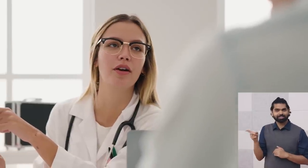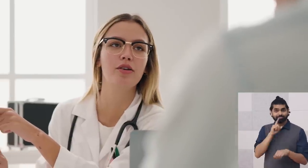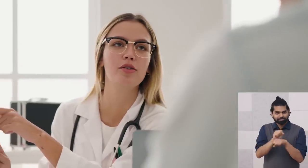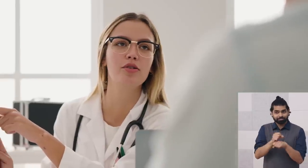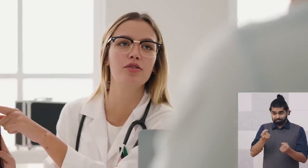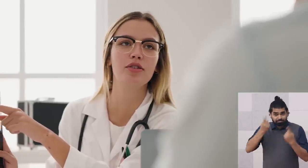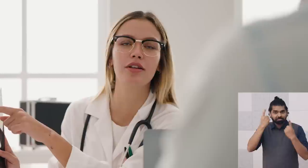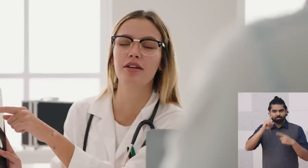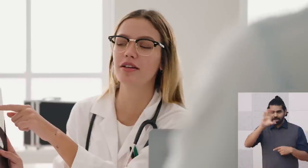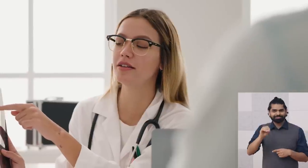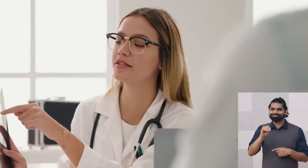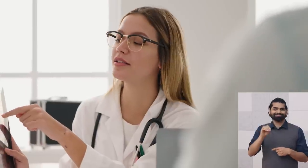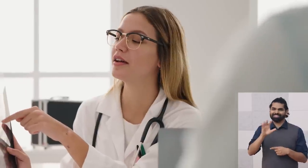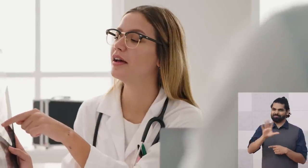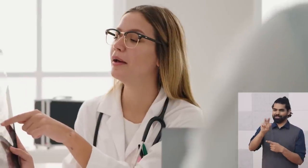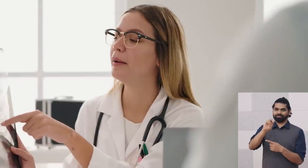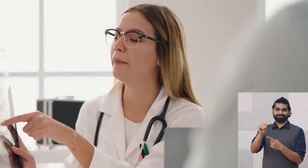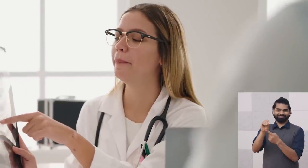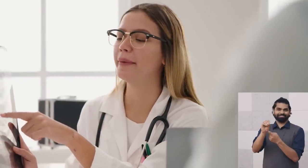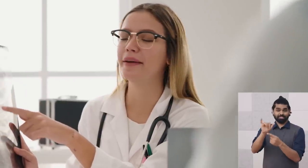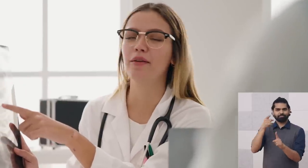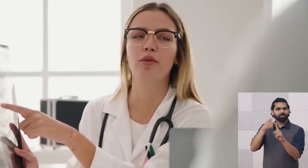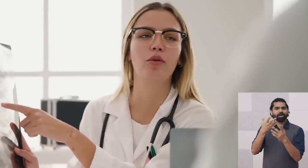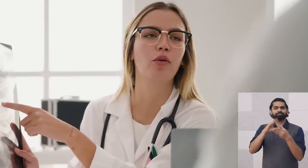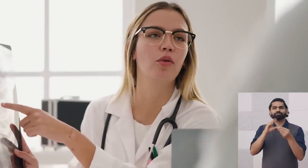Skilled lip-readers only understand about 30% of the intended message